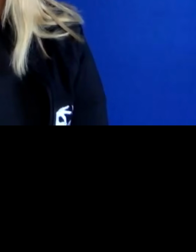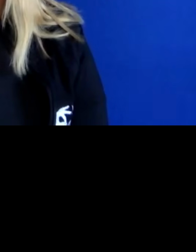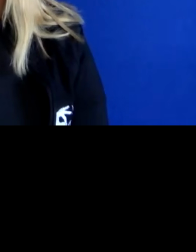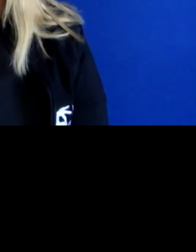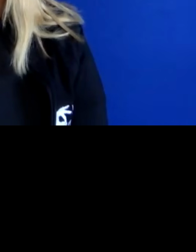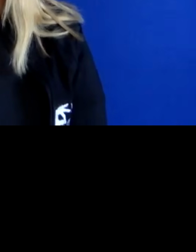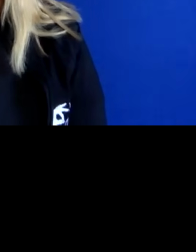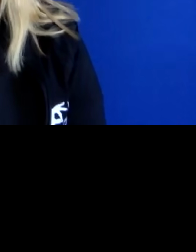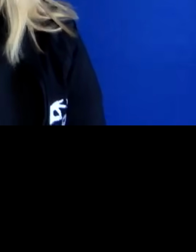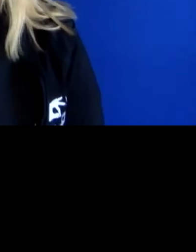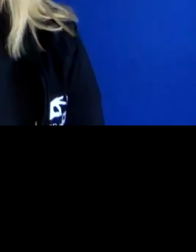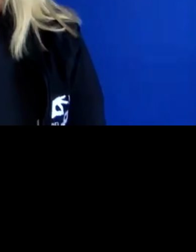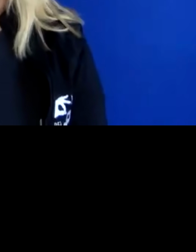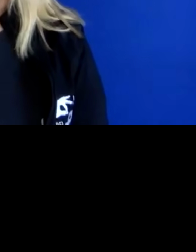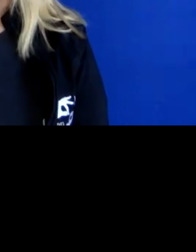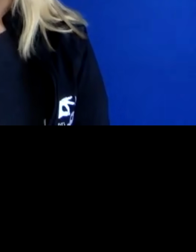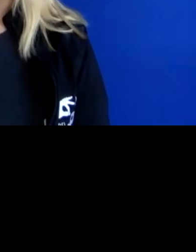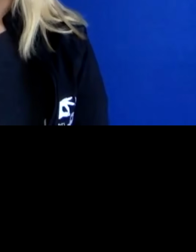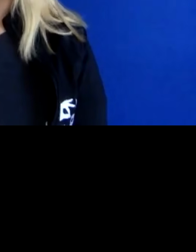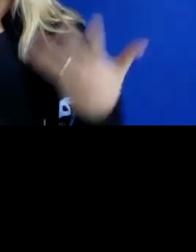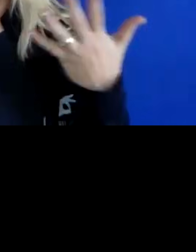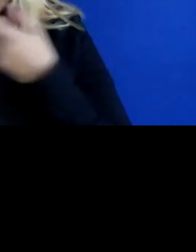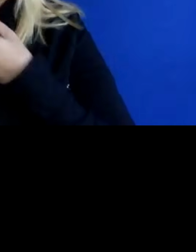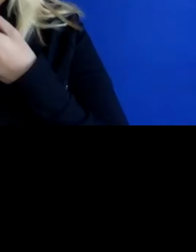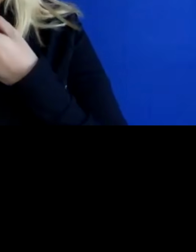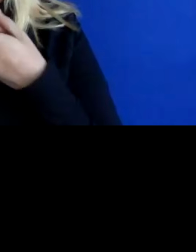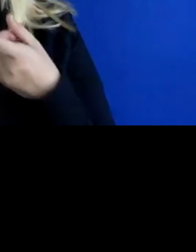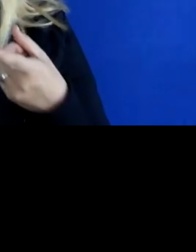I'm guessing maybe that's a platform --